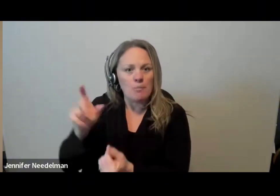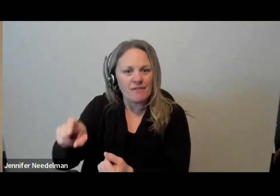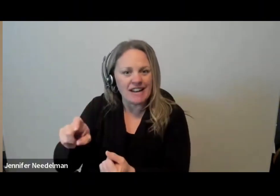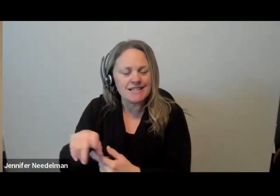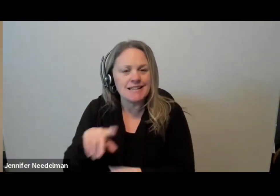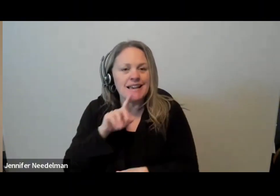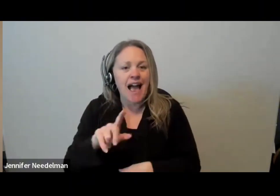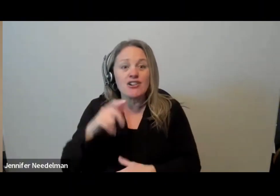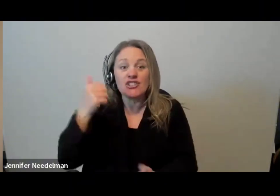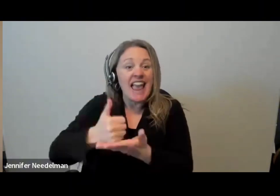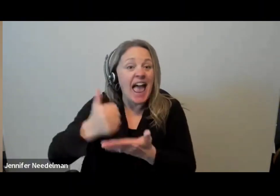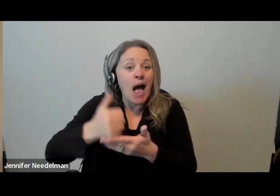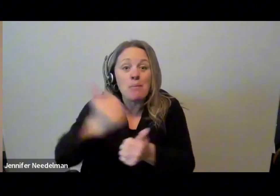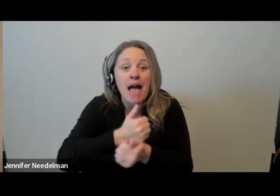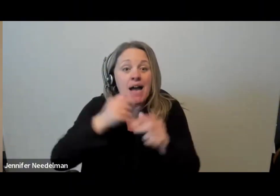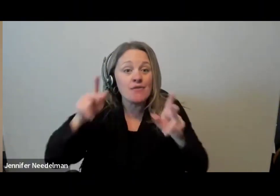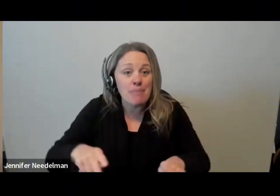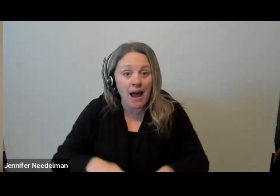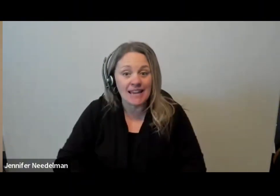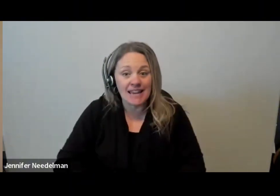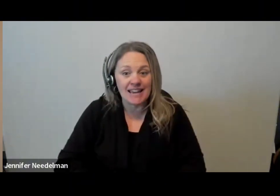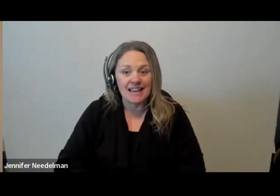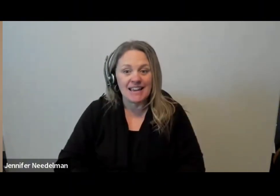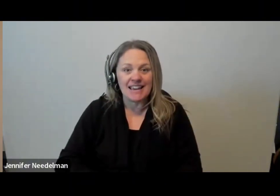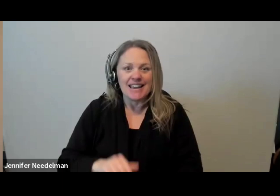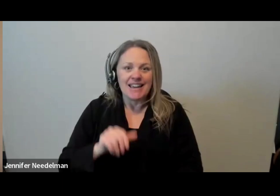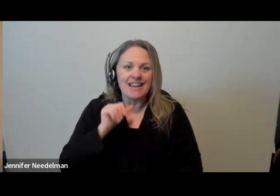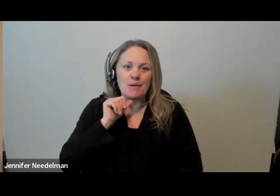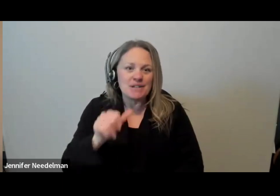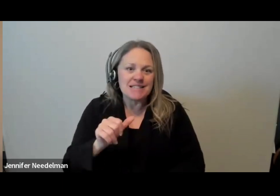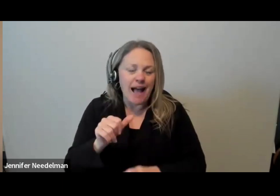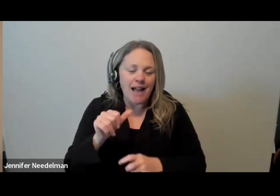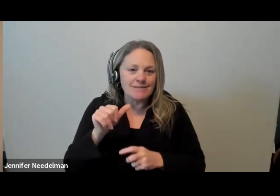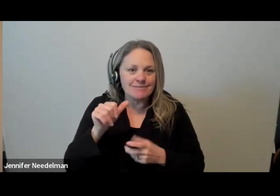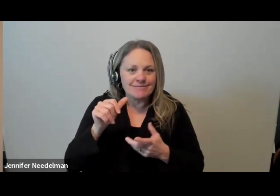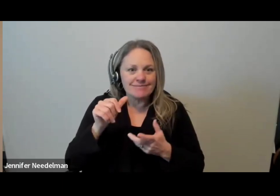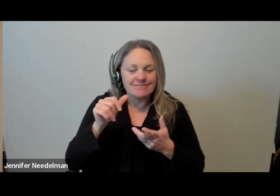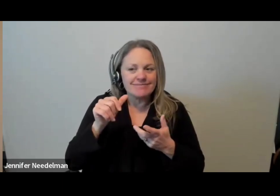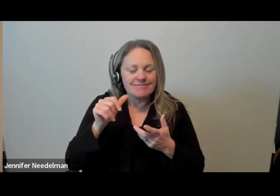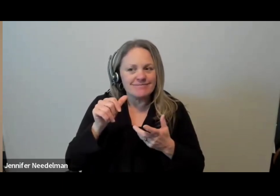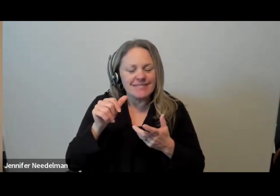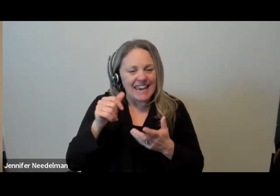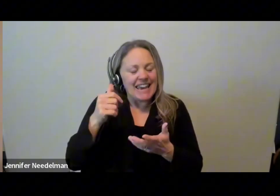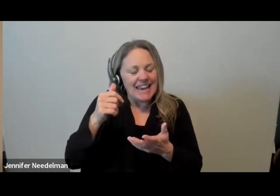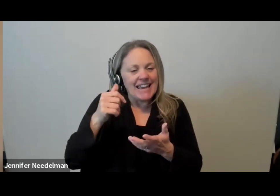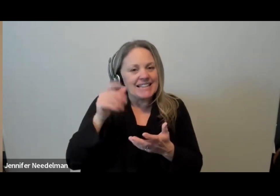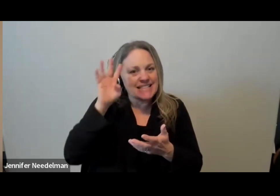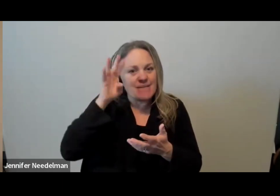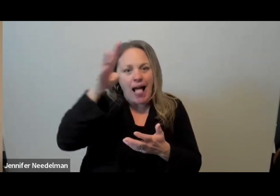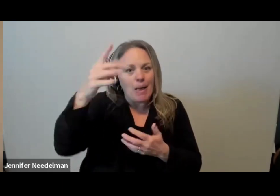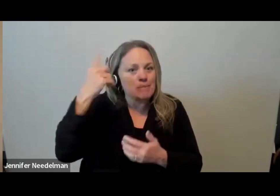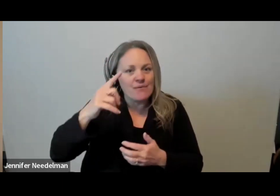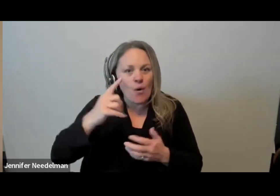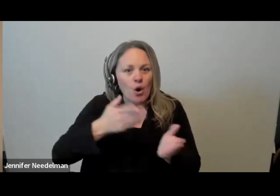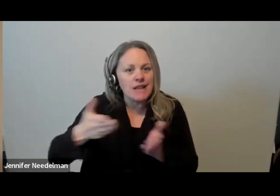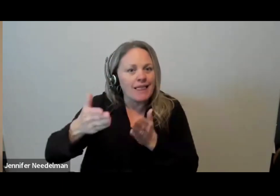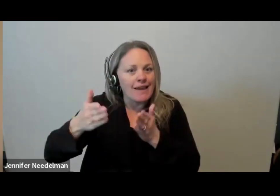The curb cut wasn't invented for delivery drivers carrying dollies, but it sure helps them. In games,